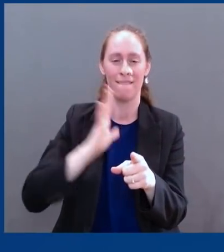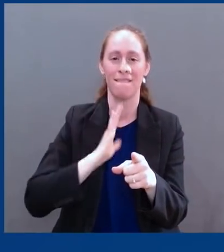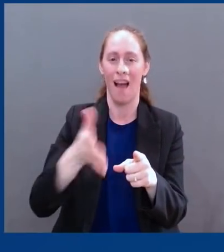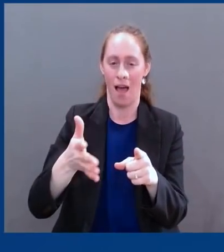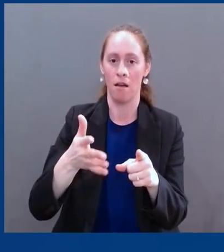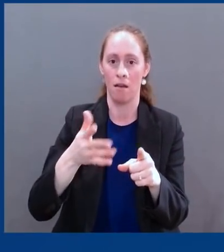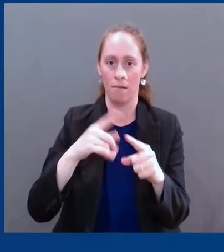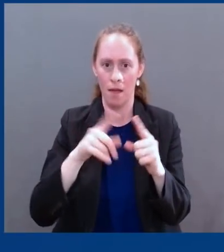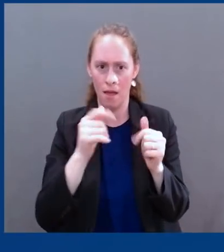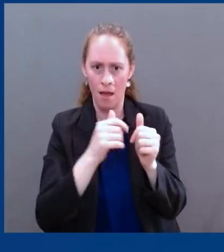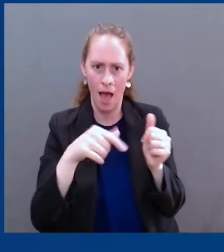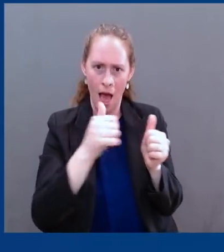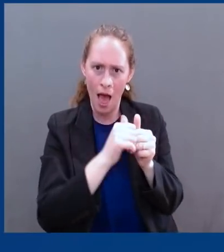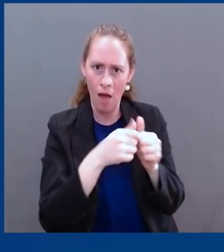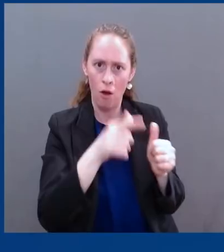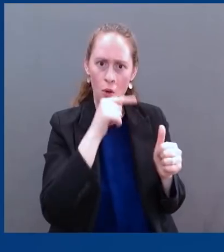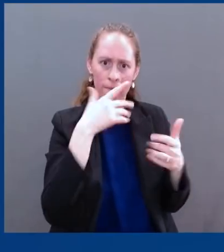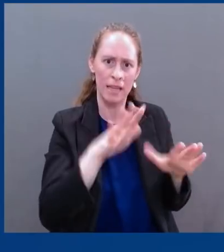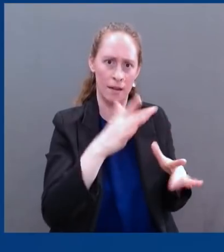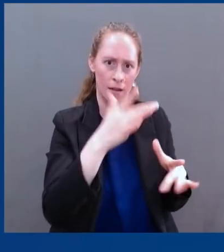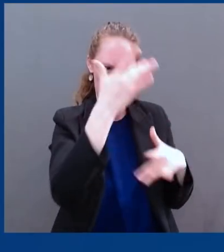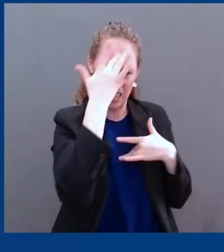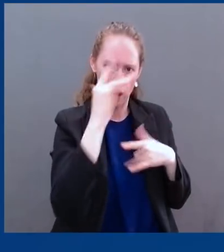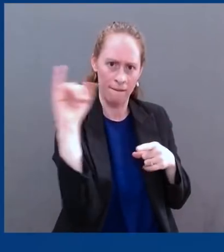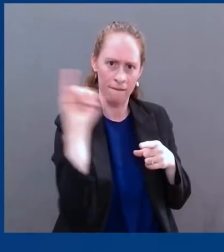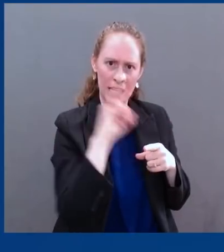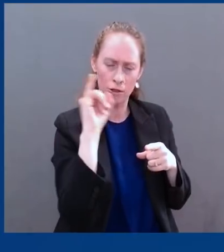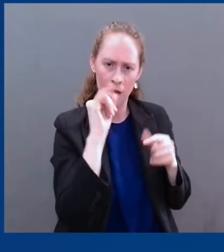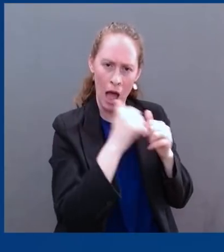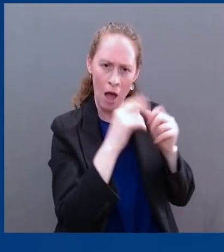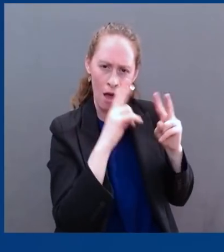and there was not enough or any severity of disease,